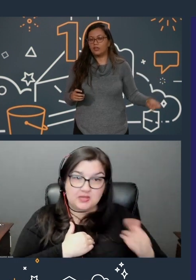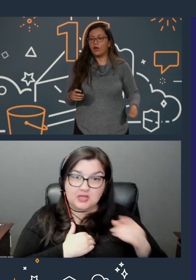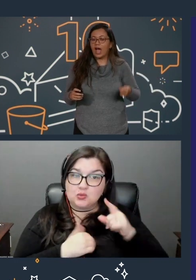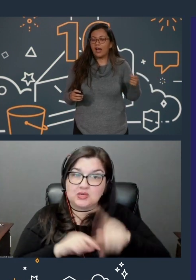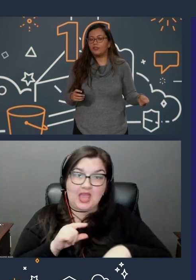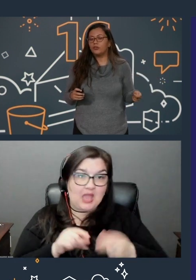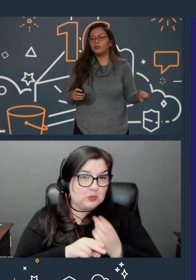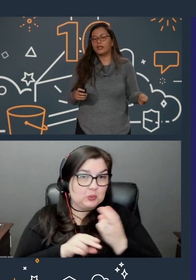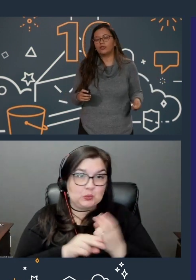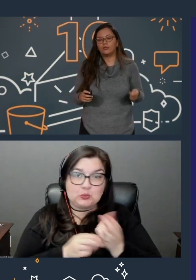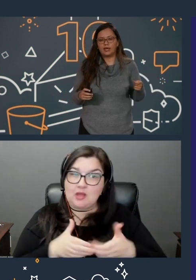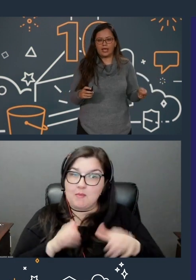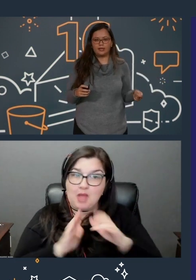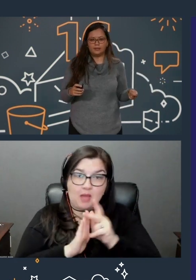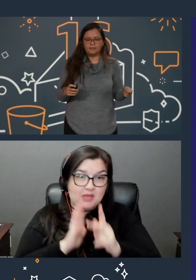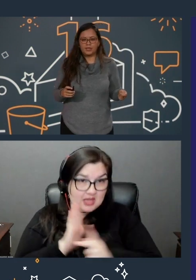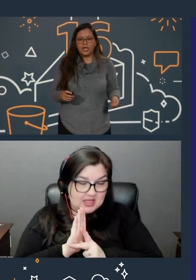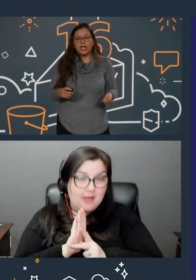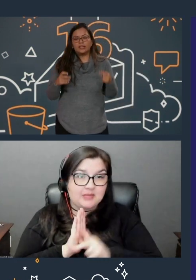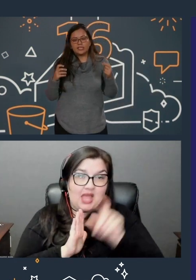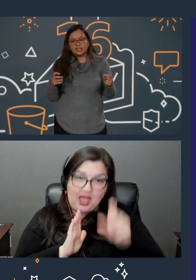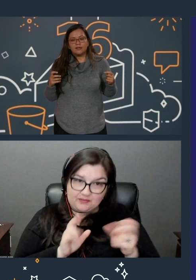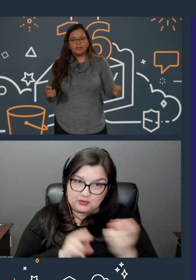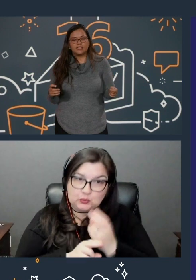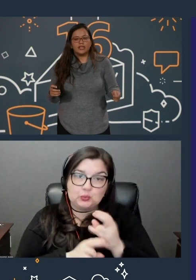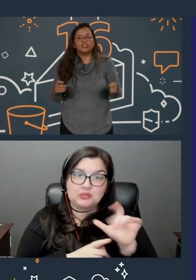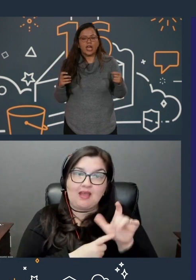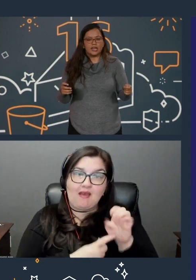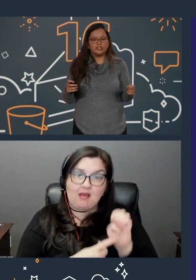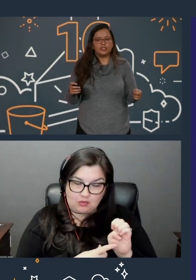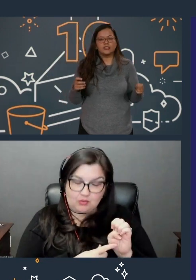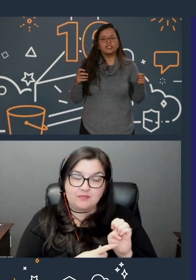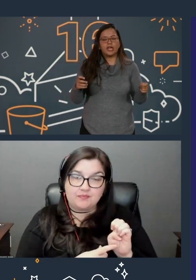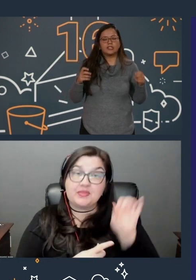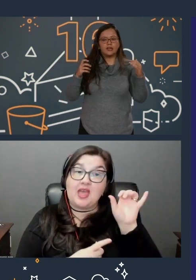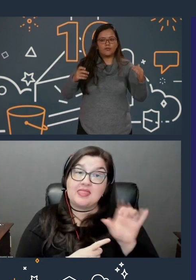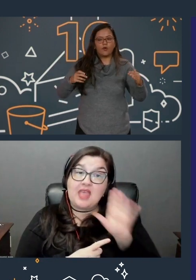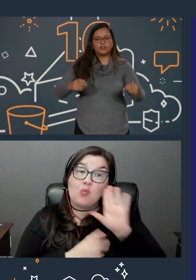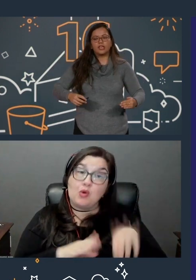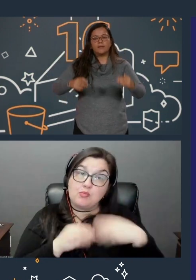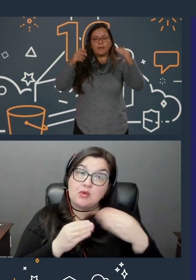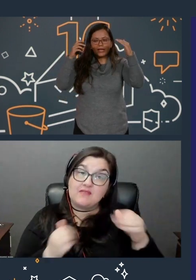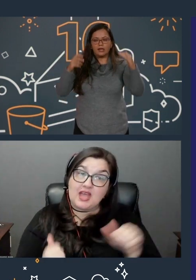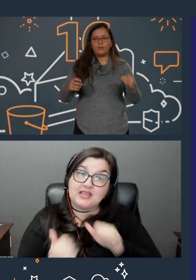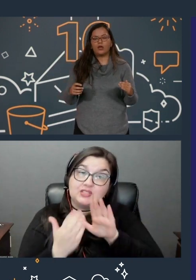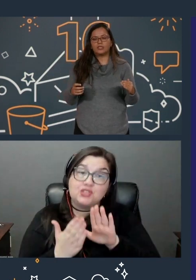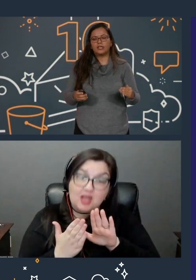and you have to do that through an ACL. This can present challenges such as enforcing bucket policy